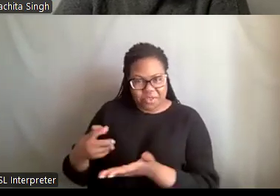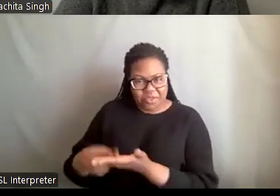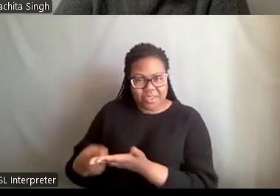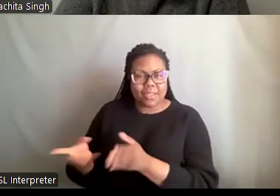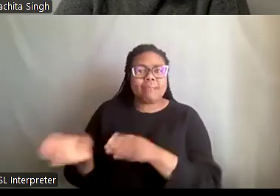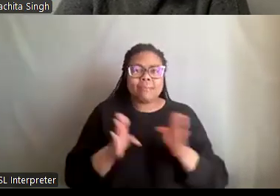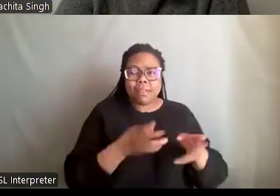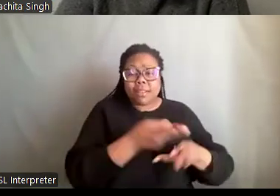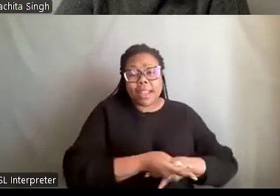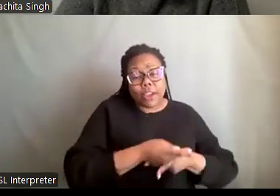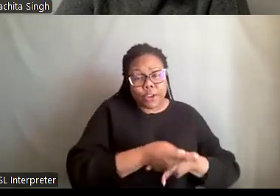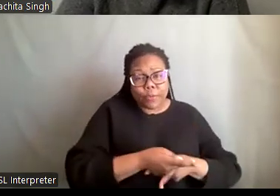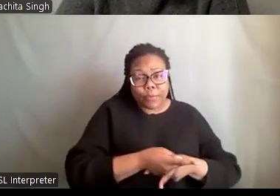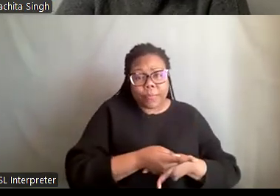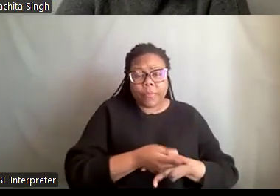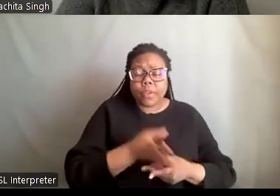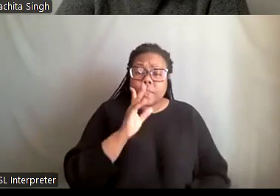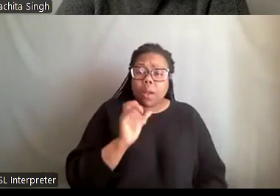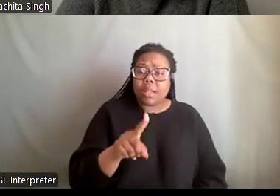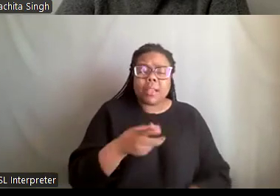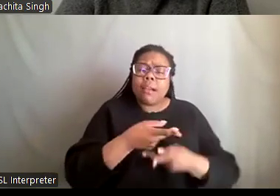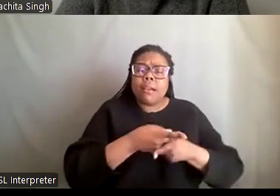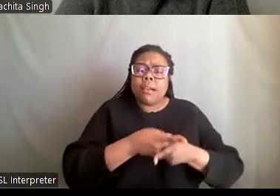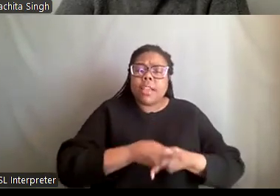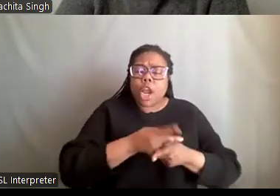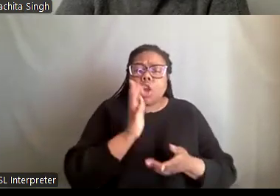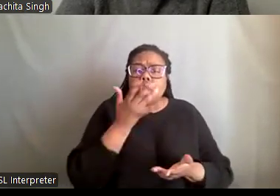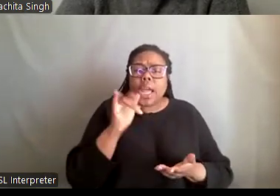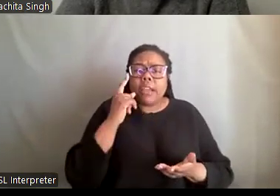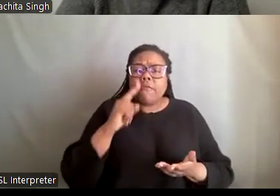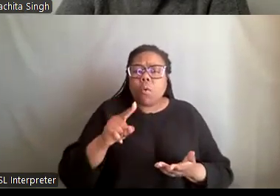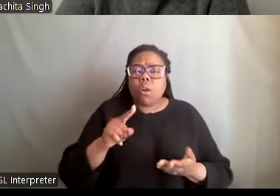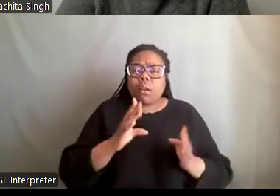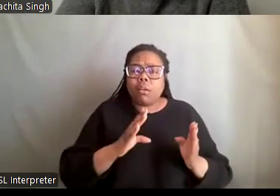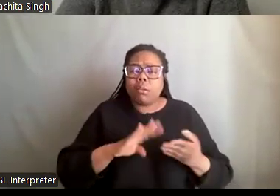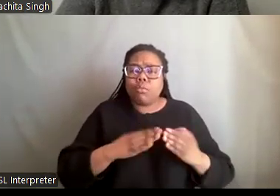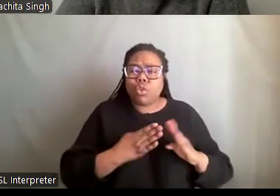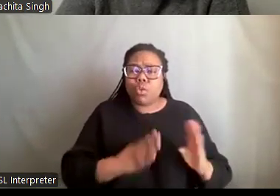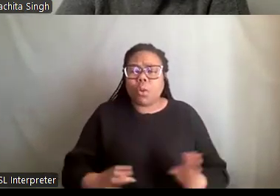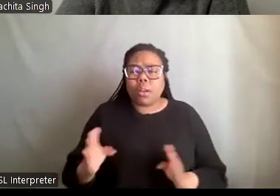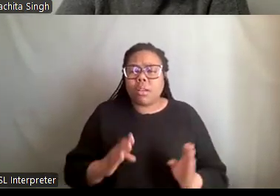to be sure we talk a little bit more about the care side. So want to ask you all, what does care look like in